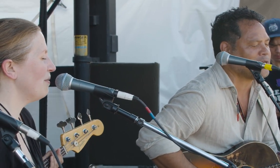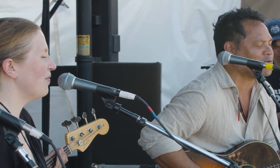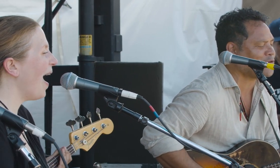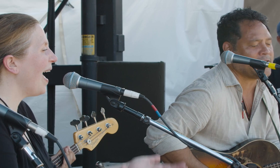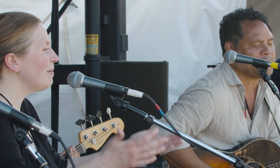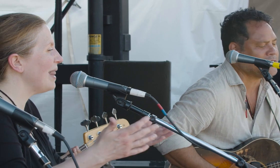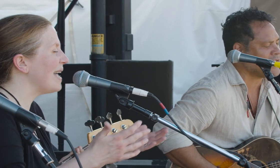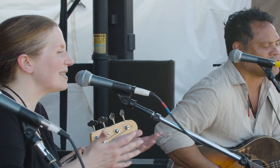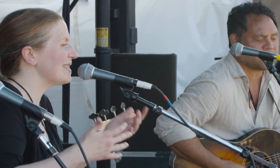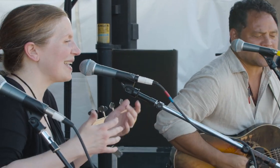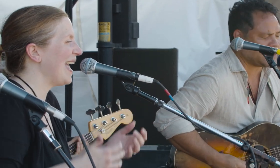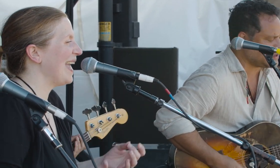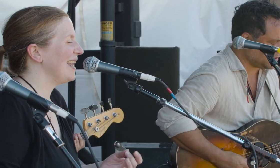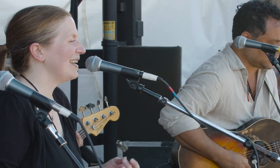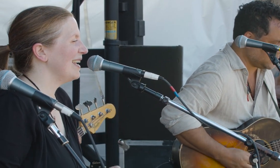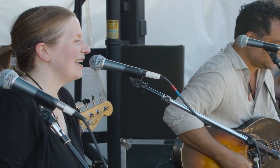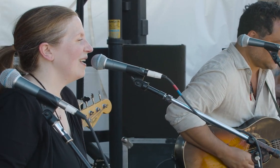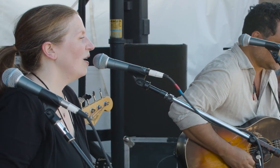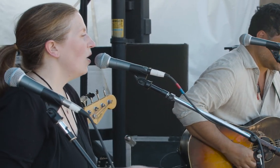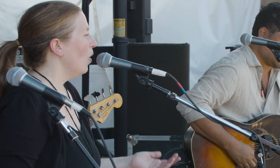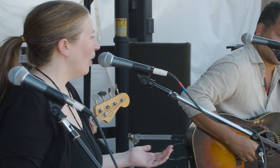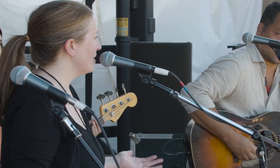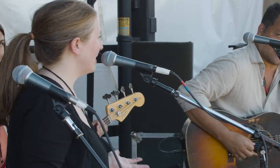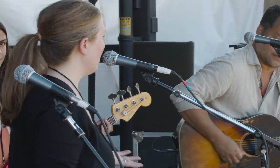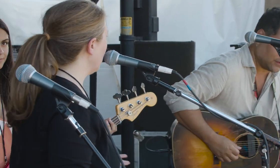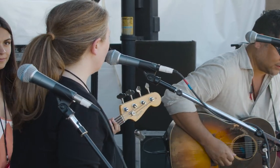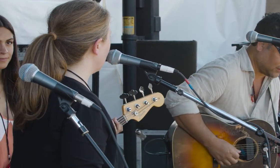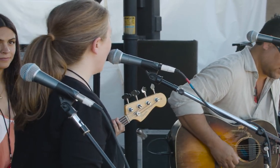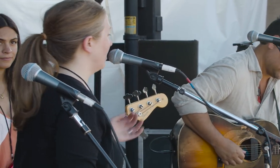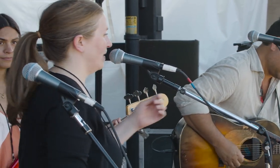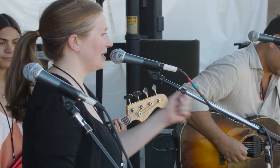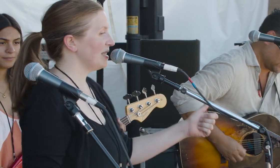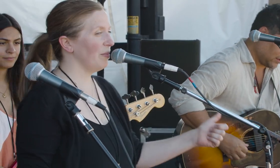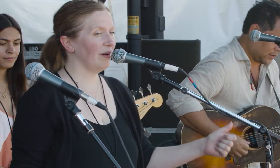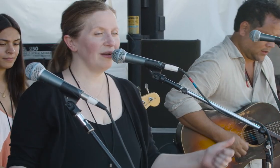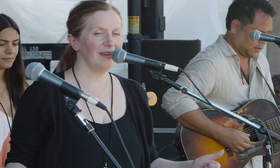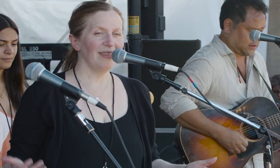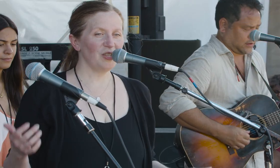And find molasses candy Well today we learned the sound of the DC bird,